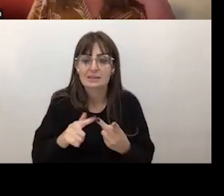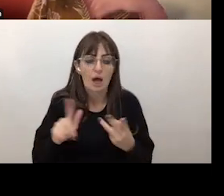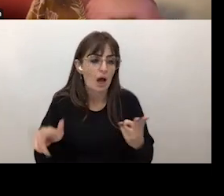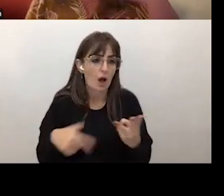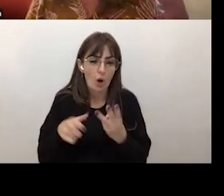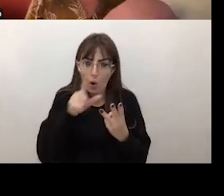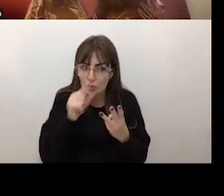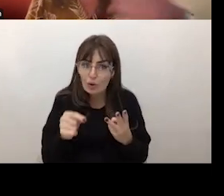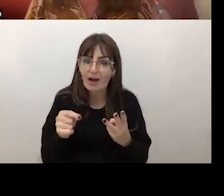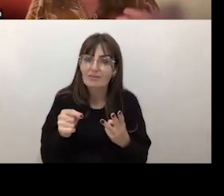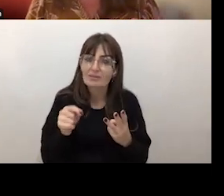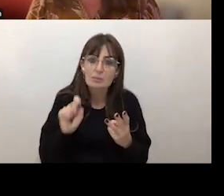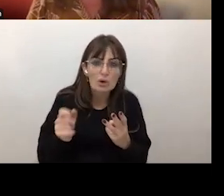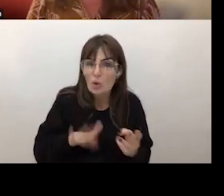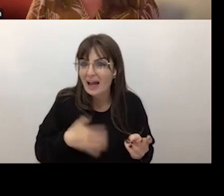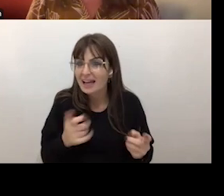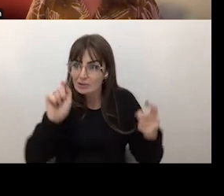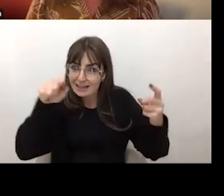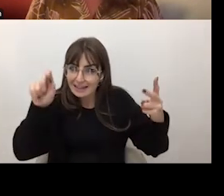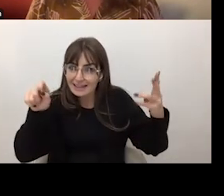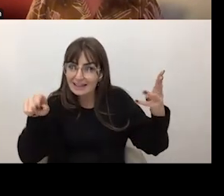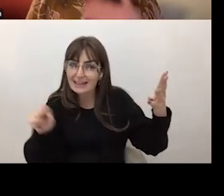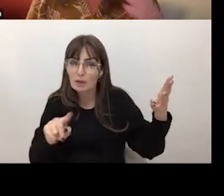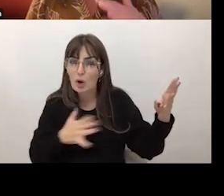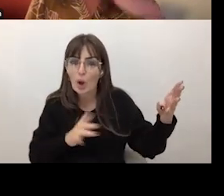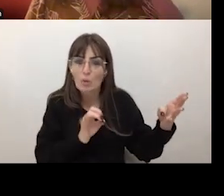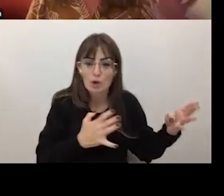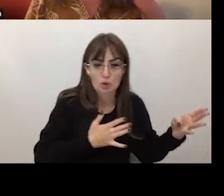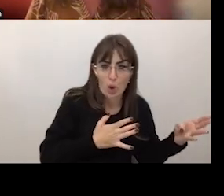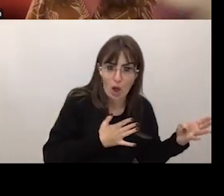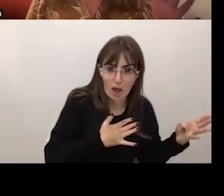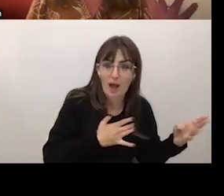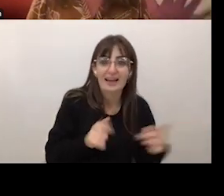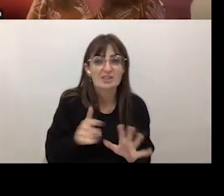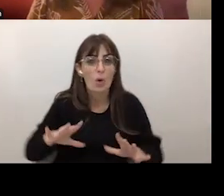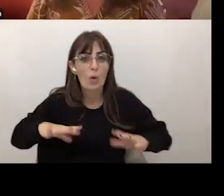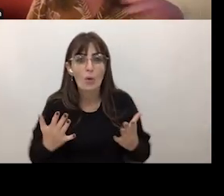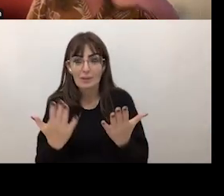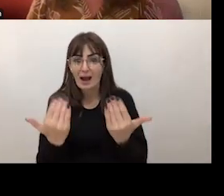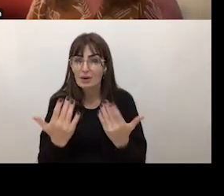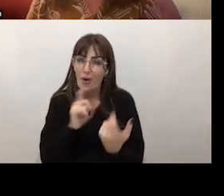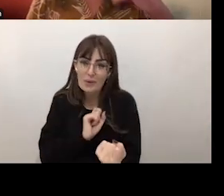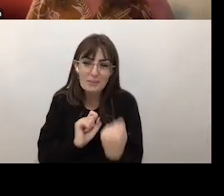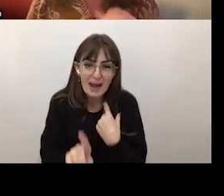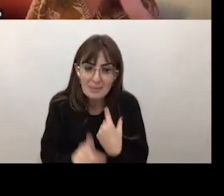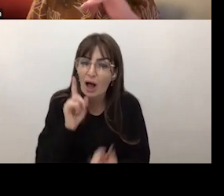have to put your interest checkboxes. Is it in an automated welcome email? Often, to make sure that